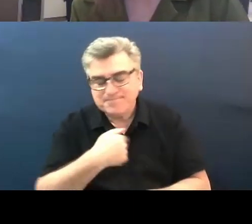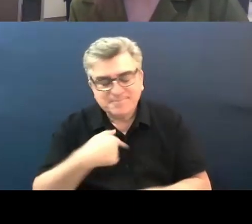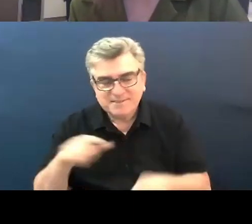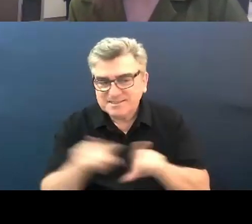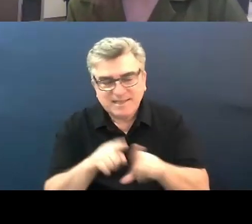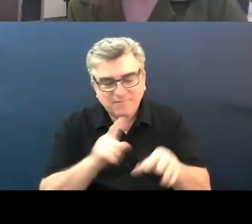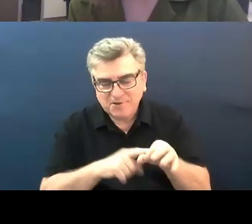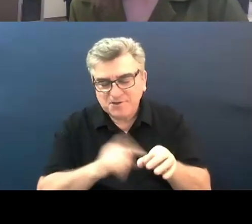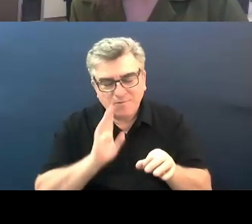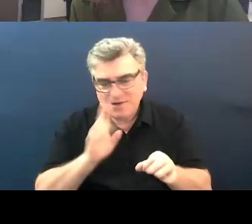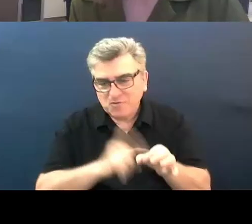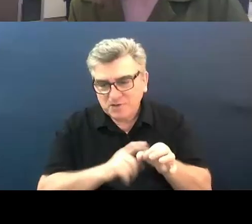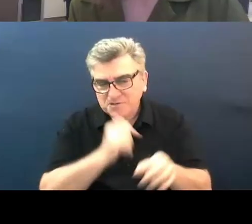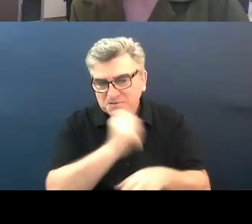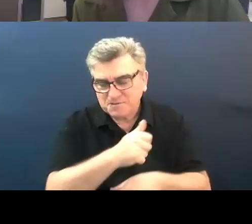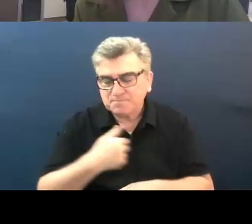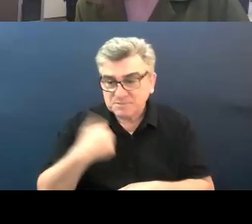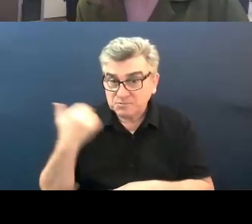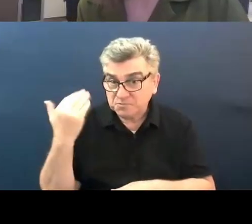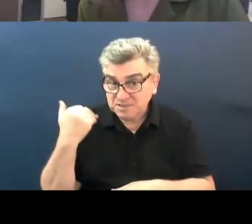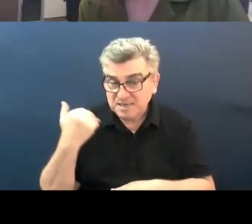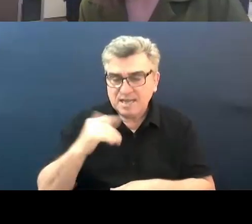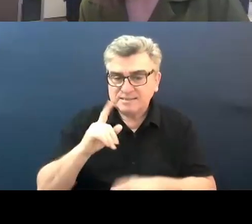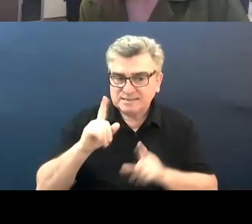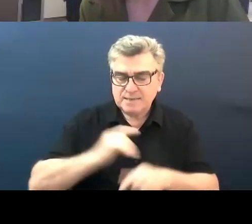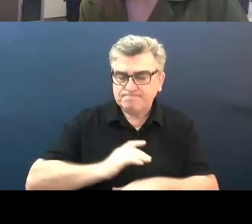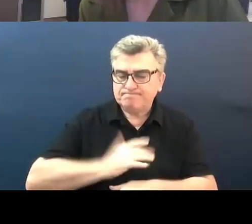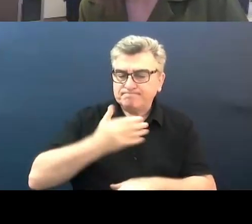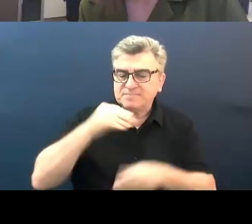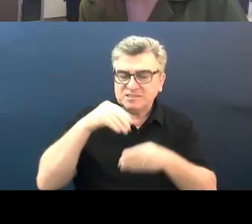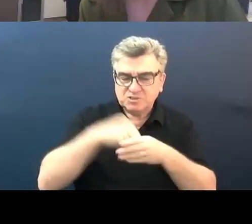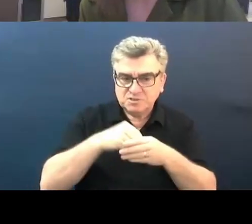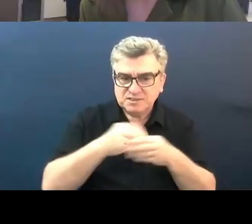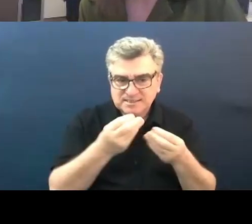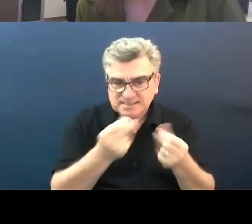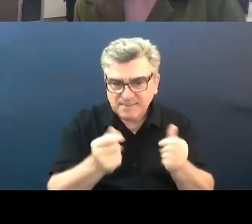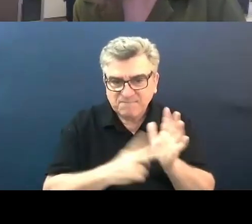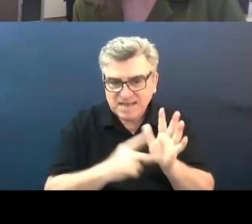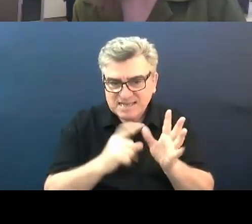question. I have recently been interested in some of those vaccines coming out to children,